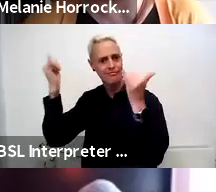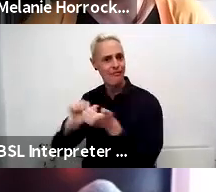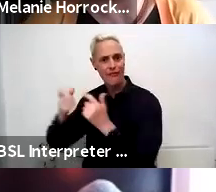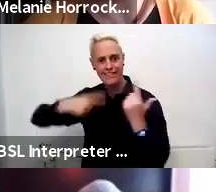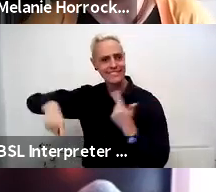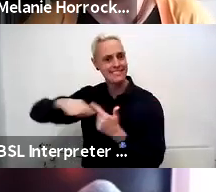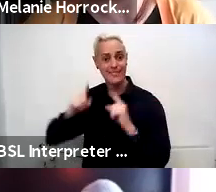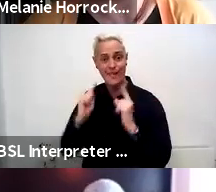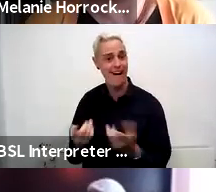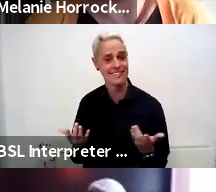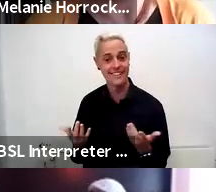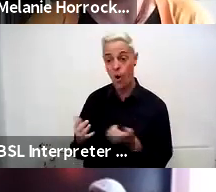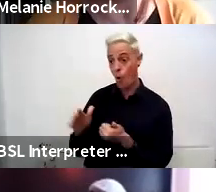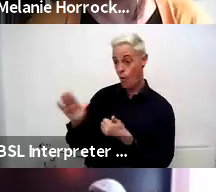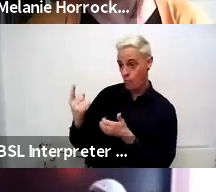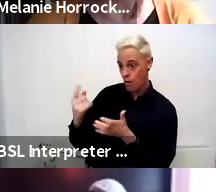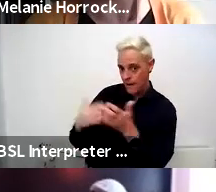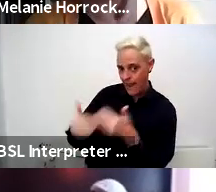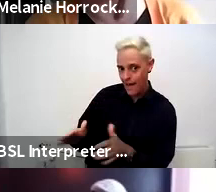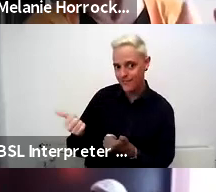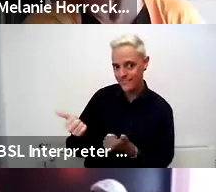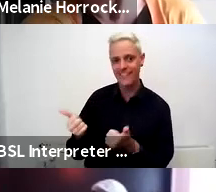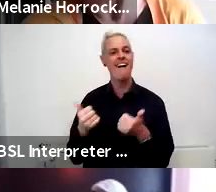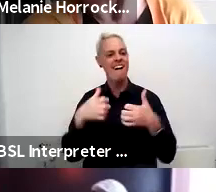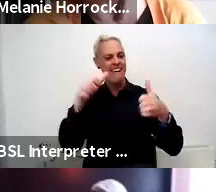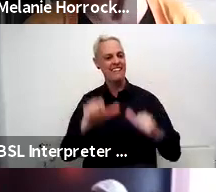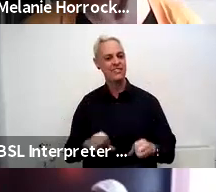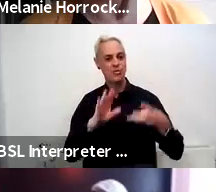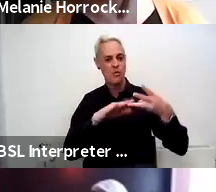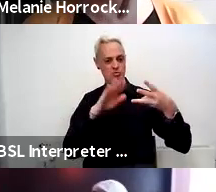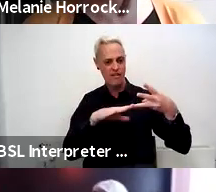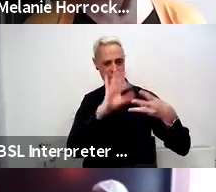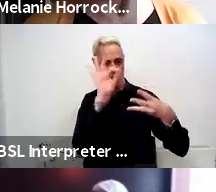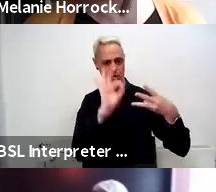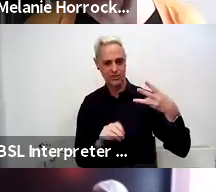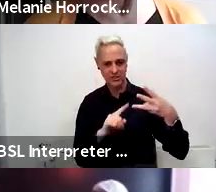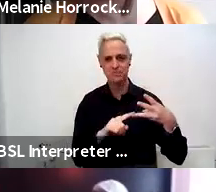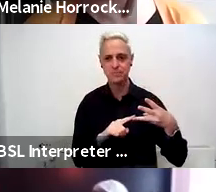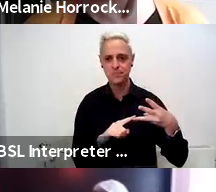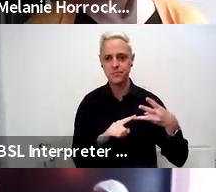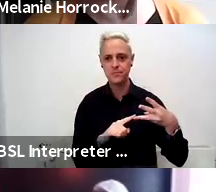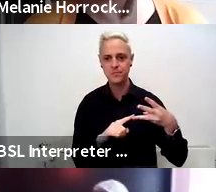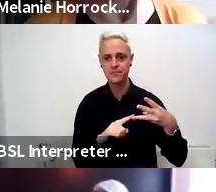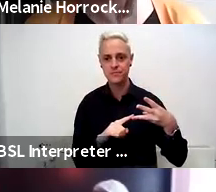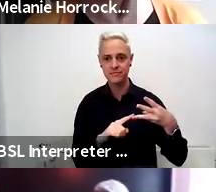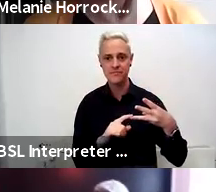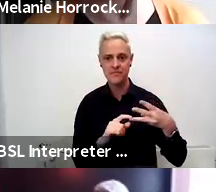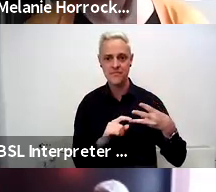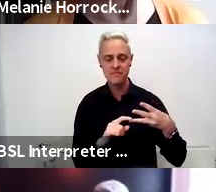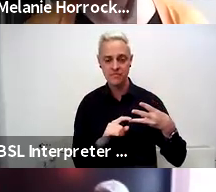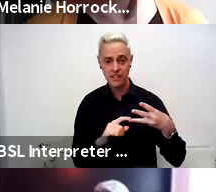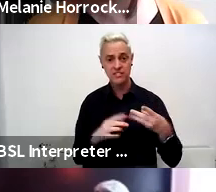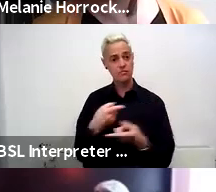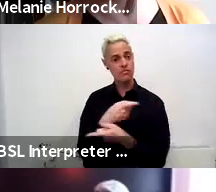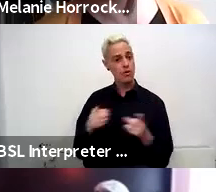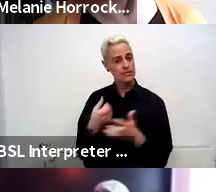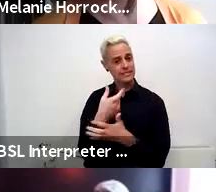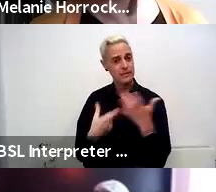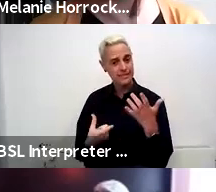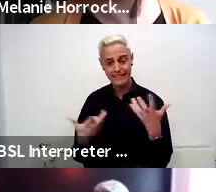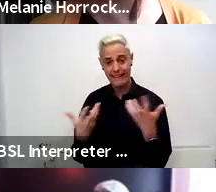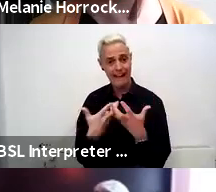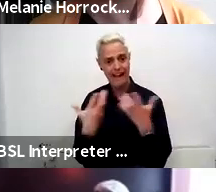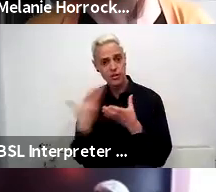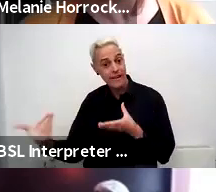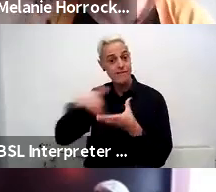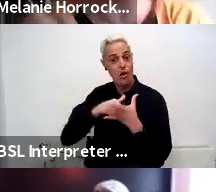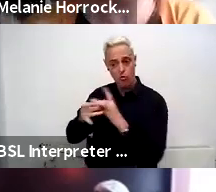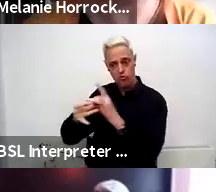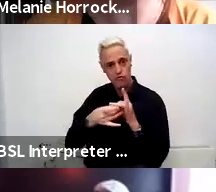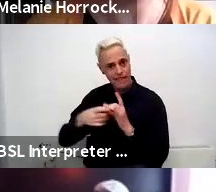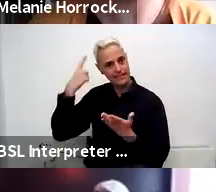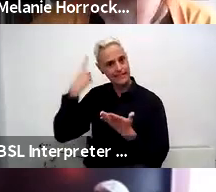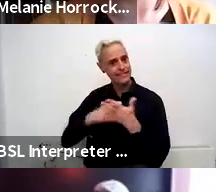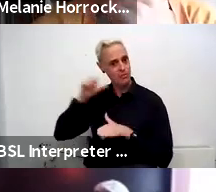And actually, that means a really nice minute remaining Melanie, thank you into our three, which is how do we include disability, bit so people with a disability in important decision making processes.